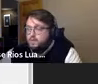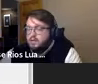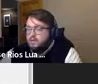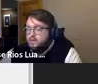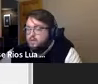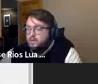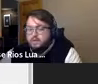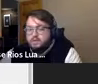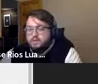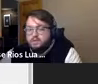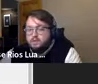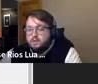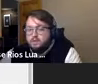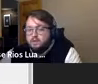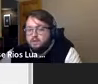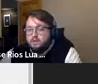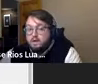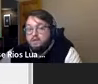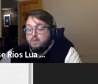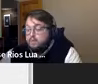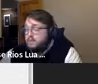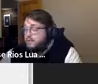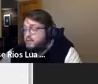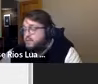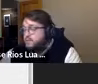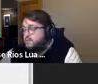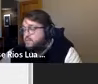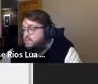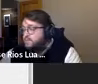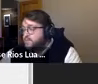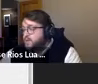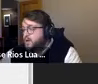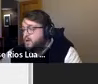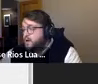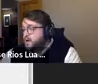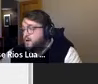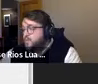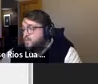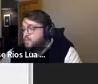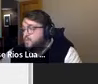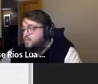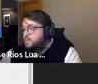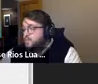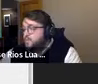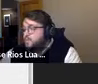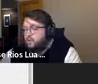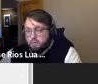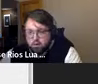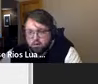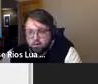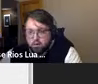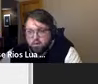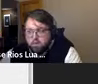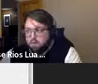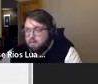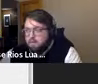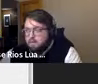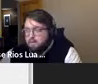And this automatically translate this automatically translate the entire website. e so you can read it in whatever language you are more comfortable reading it into.